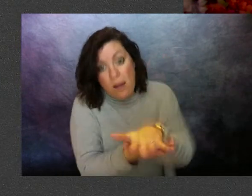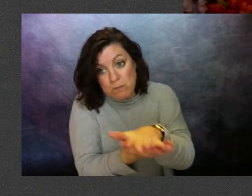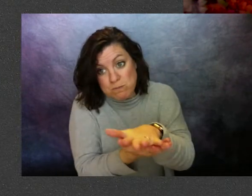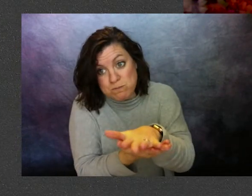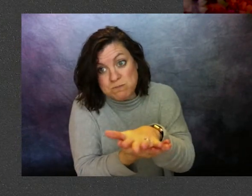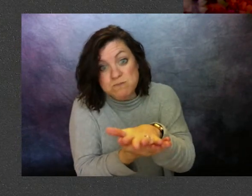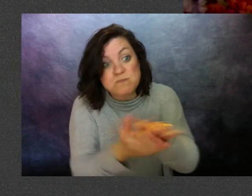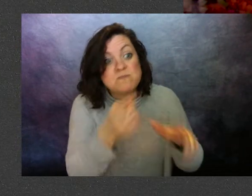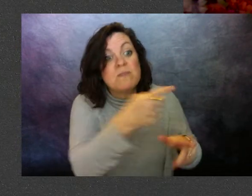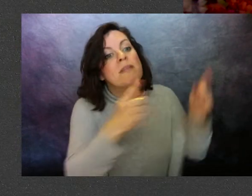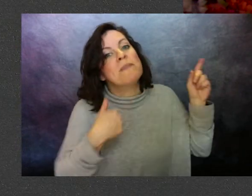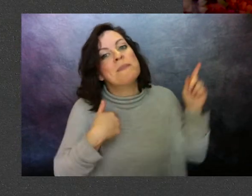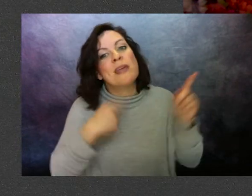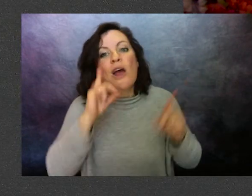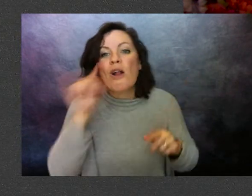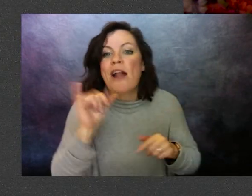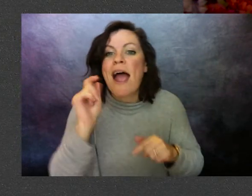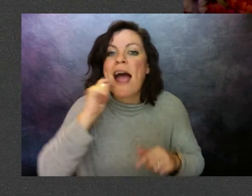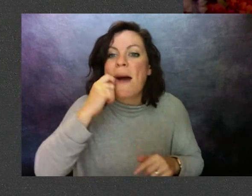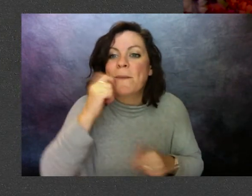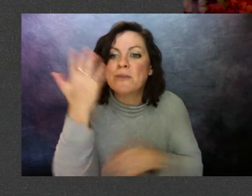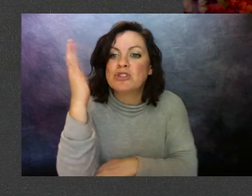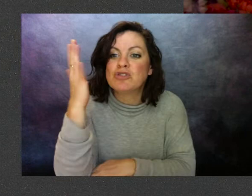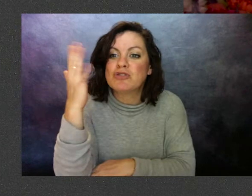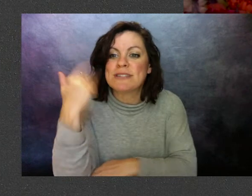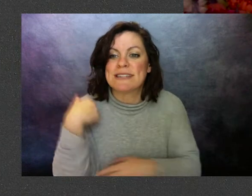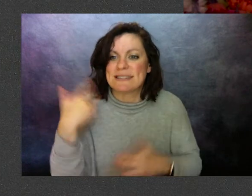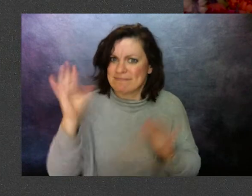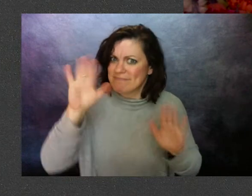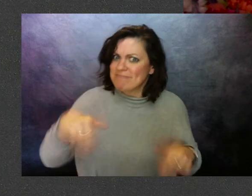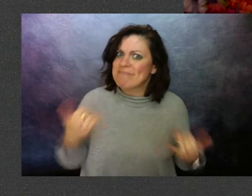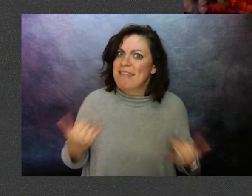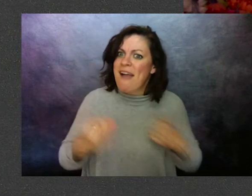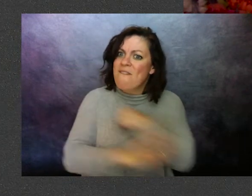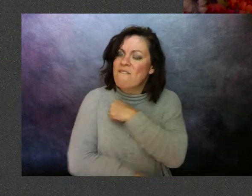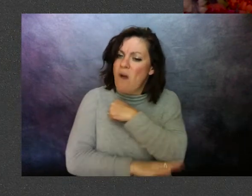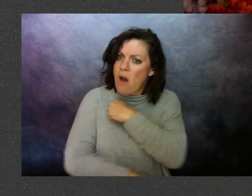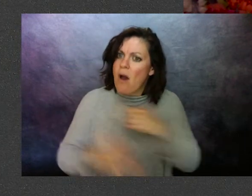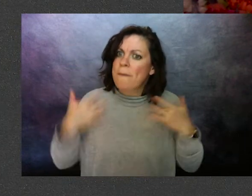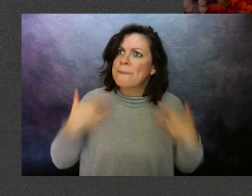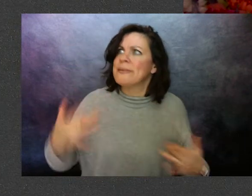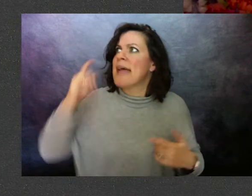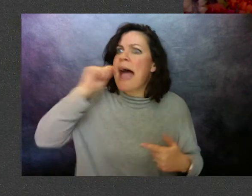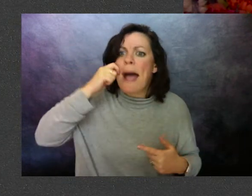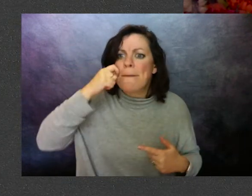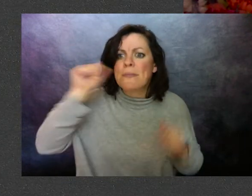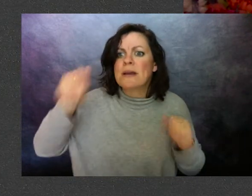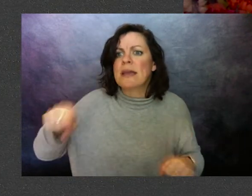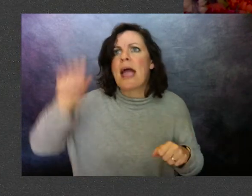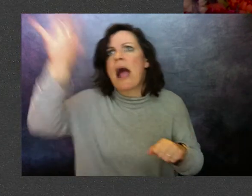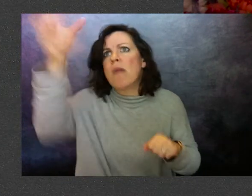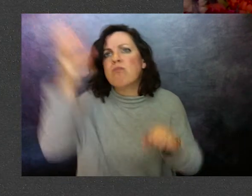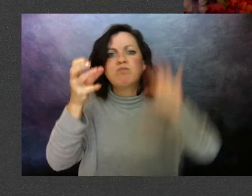Now, I made mine an apple tree because, like we talked about with the seasons, there are lots of apples and pumpkins outside,